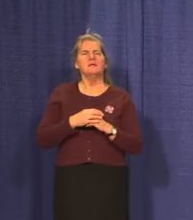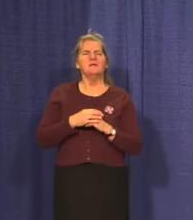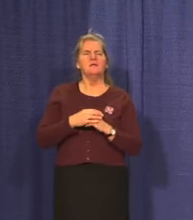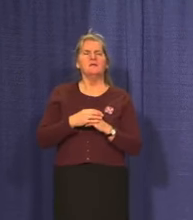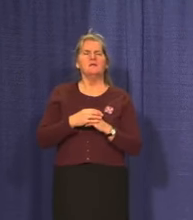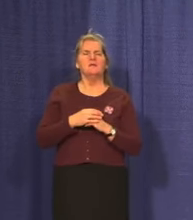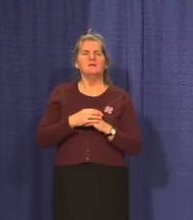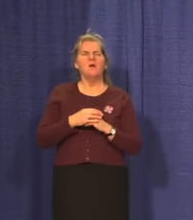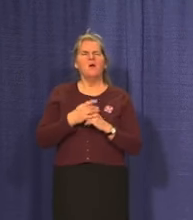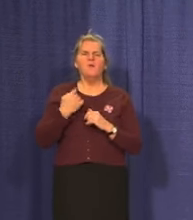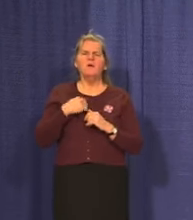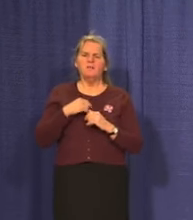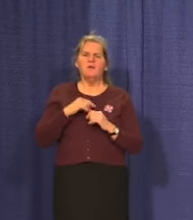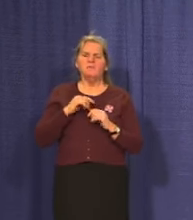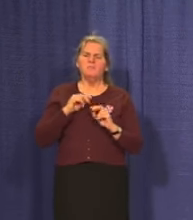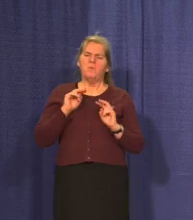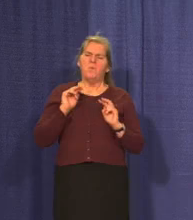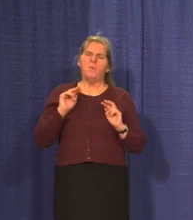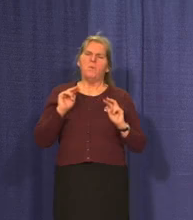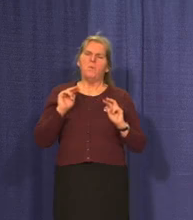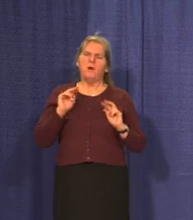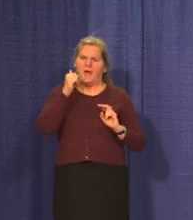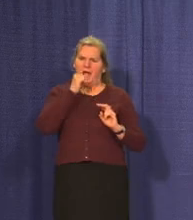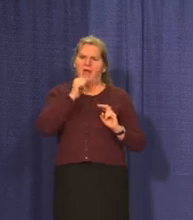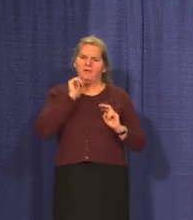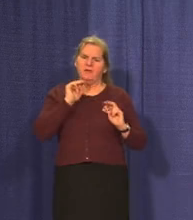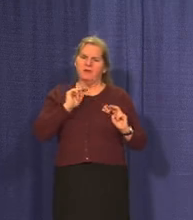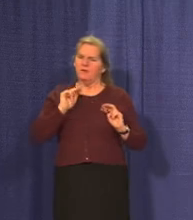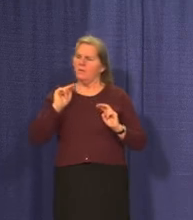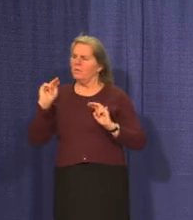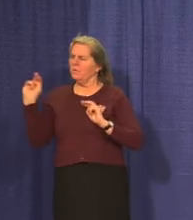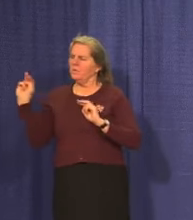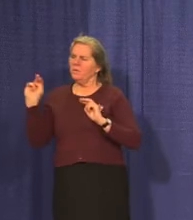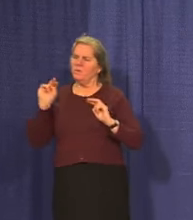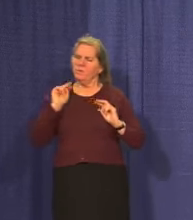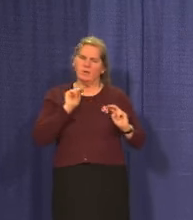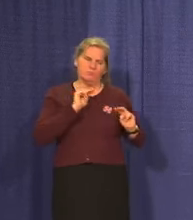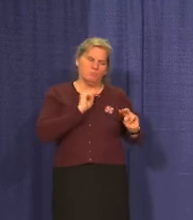IT'S OBVIOUSLY A THING WE HAVE BEEN WATCHING MORE CLOSELY EVERY DAY AS THE SITUATION IN BC HAS